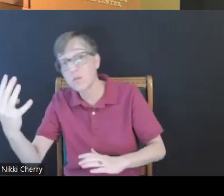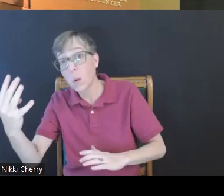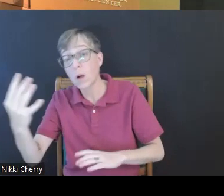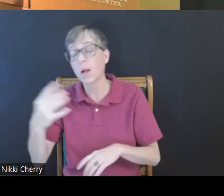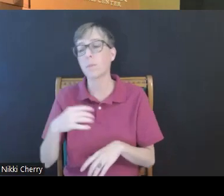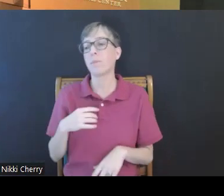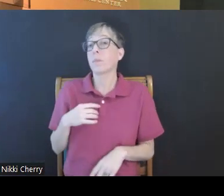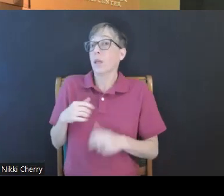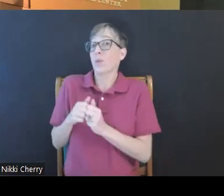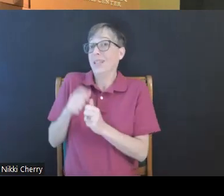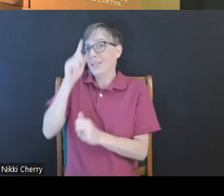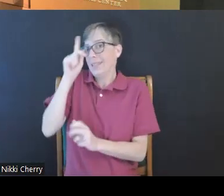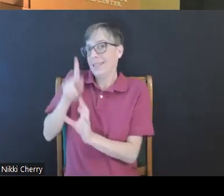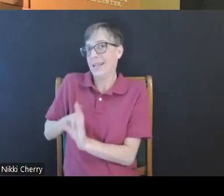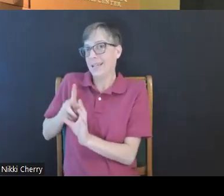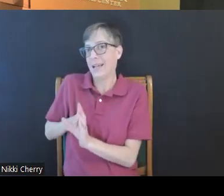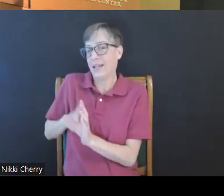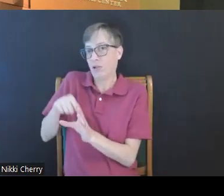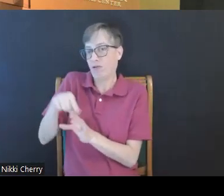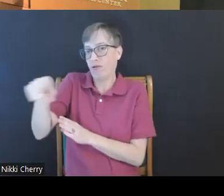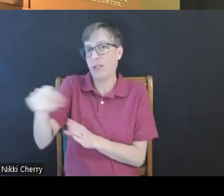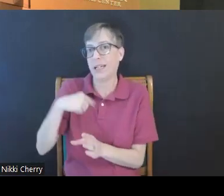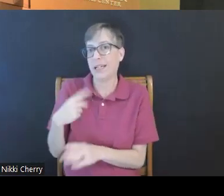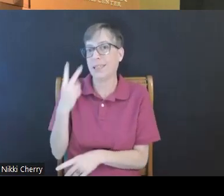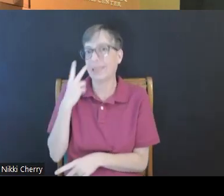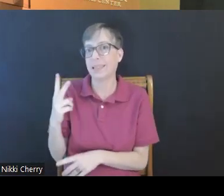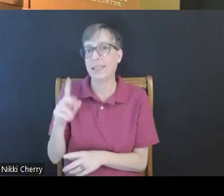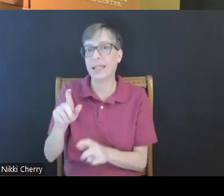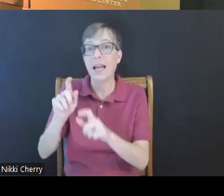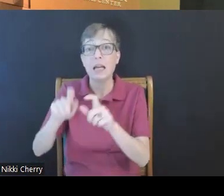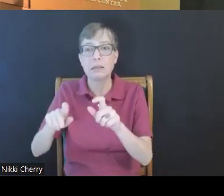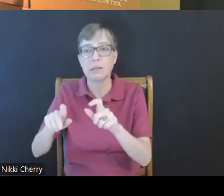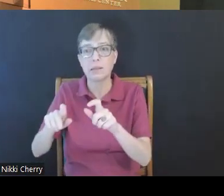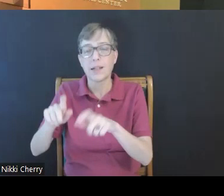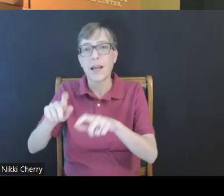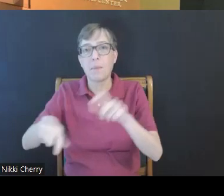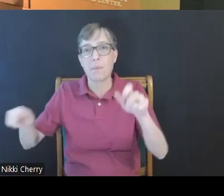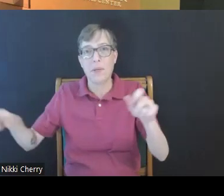in their 30s or 40s to an inpatient unit in a psychotic State we have missed a lot of opport